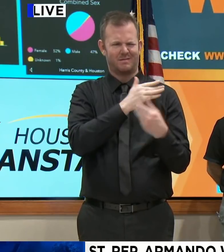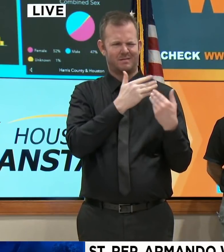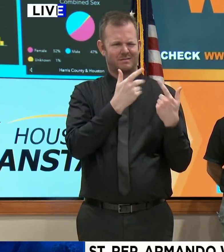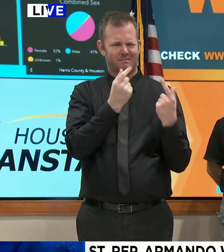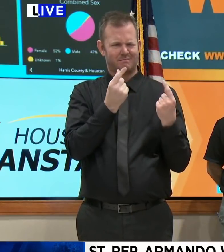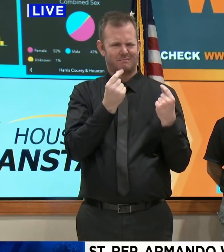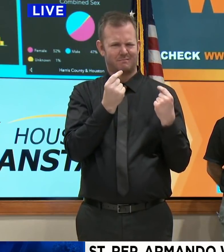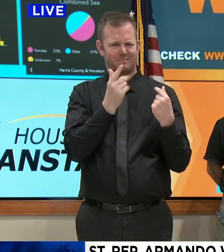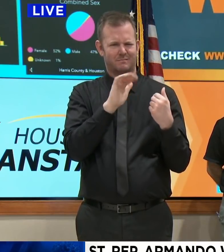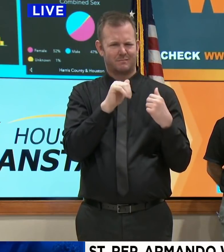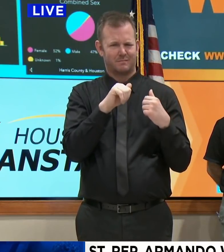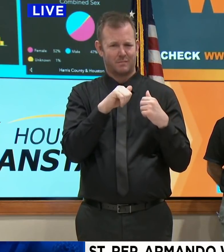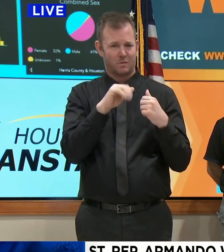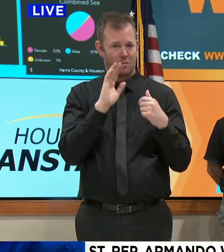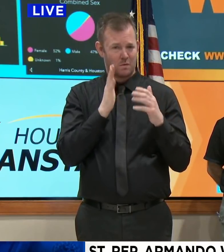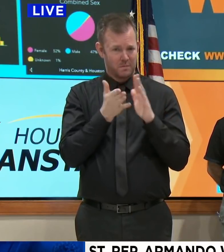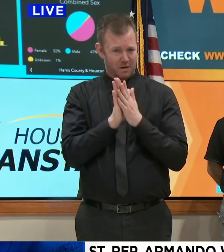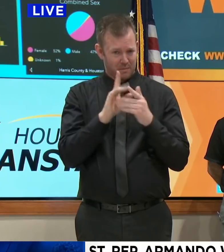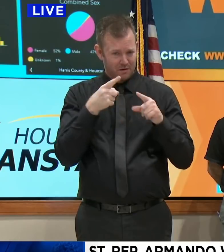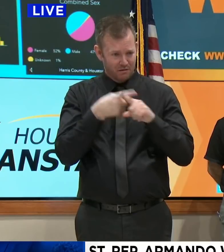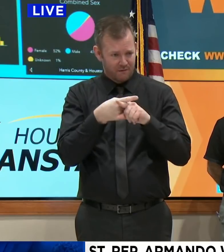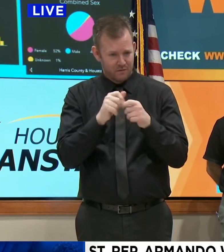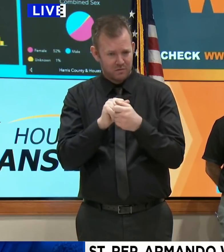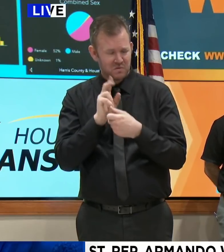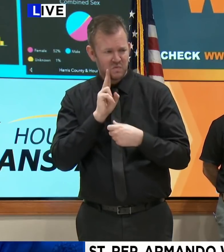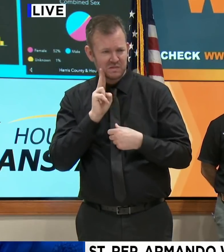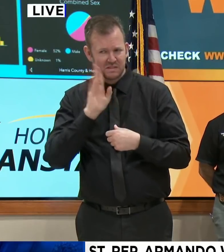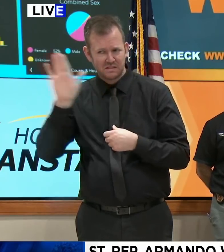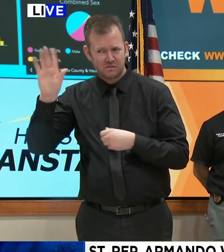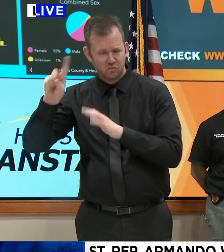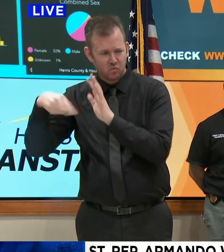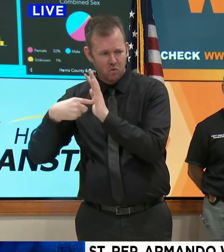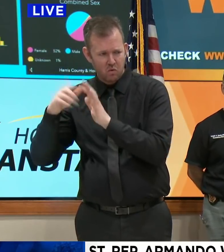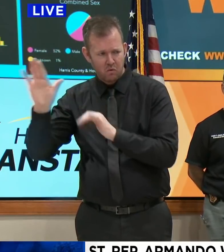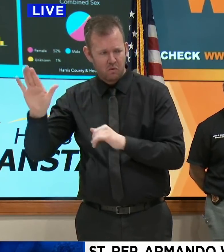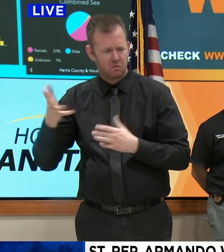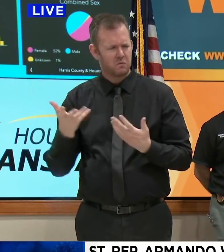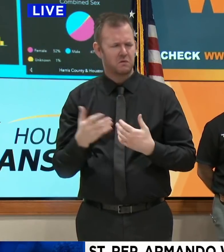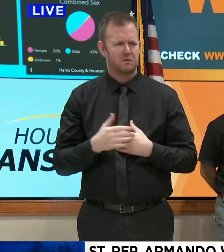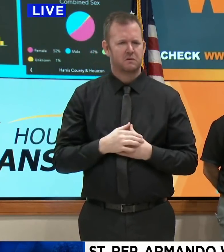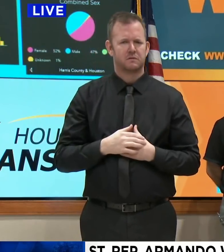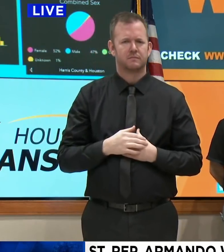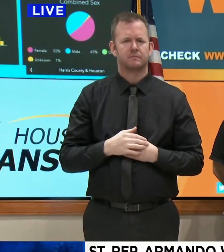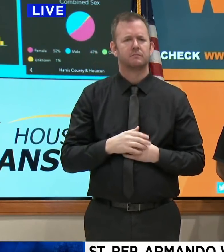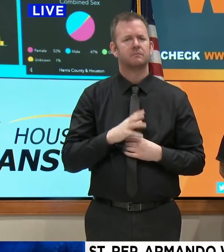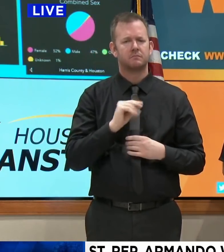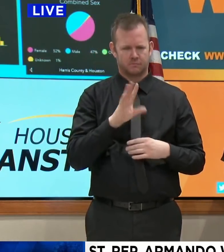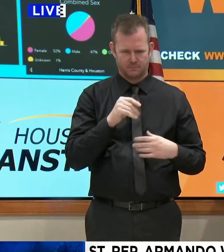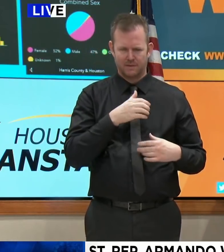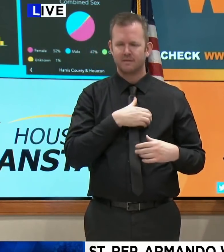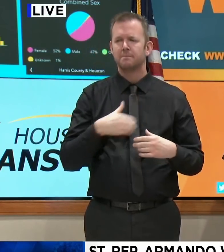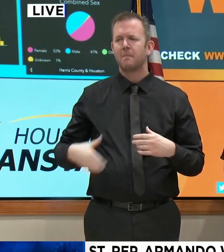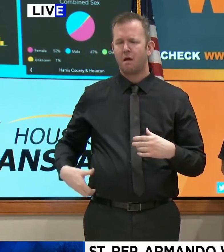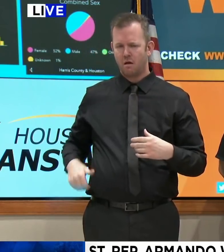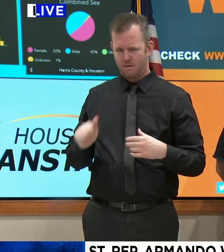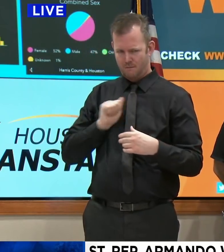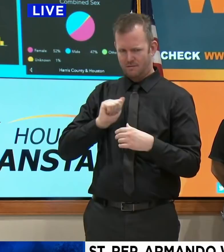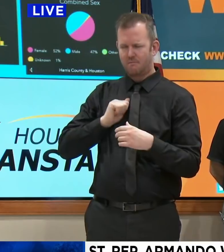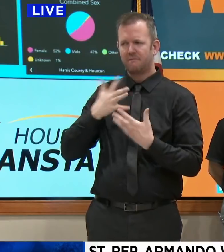100,000 people. So that really explains and speaks to the explains and speaks to the signs of incur signs of incur it meant that we’re hearing it meant that we’re hearing from our leaders in the fact from our leaders in the fact that they’re they’re moving